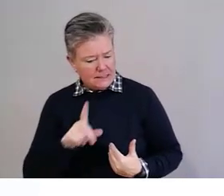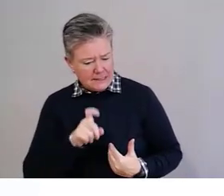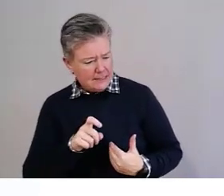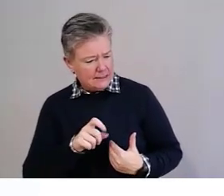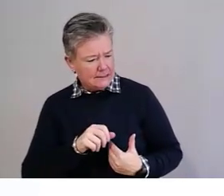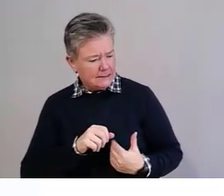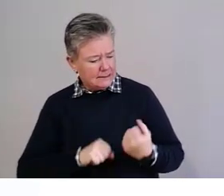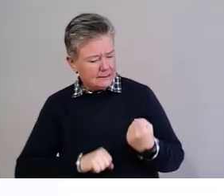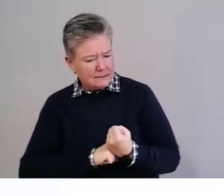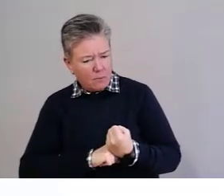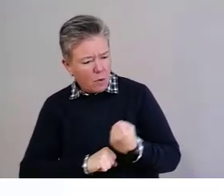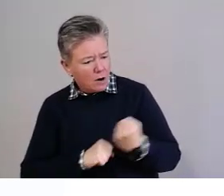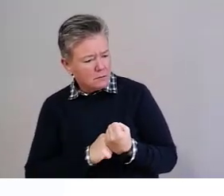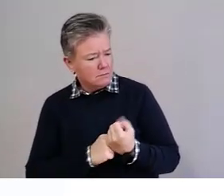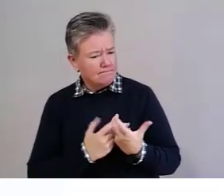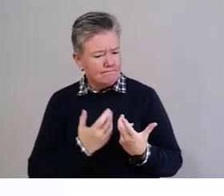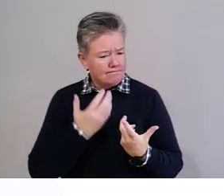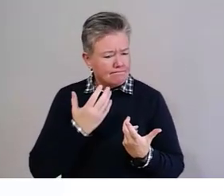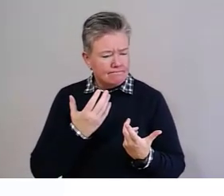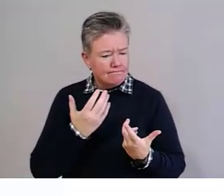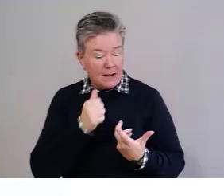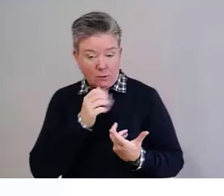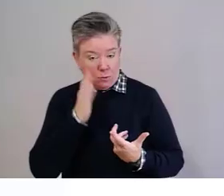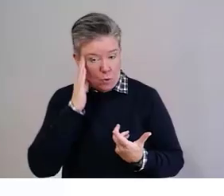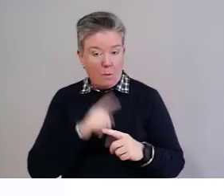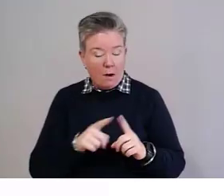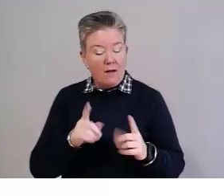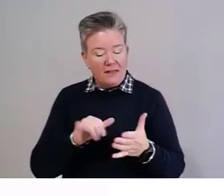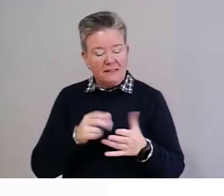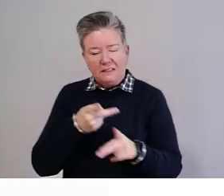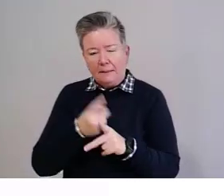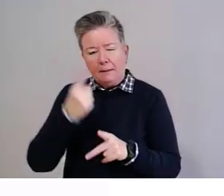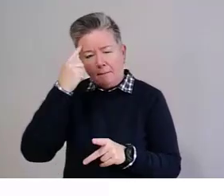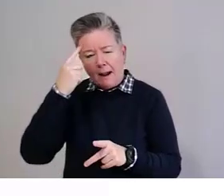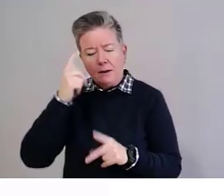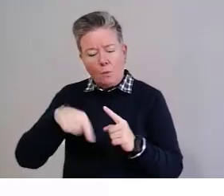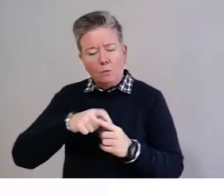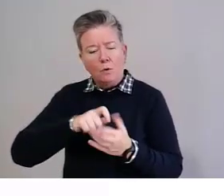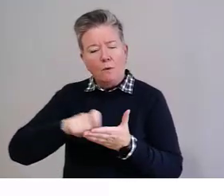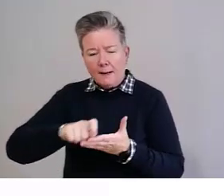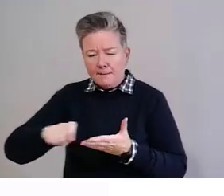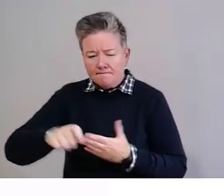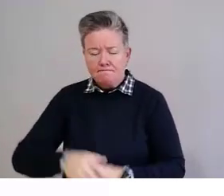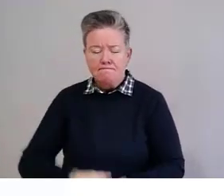that we may or may not be aware of, but it is something to keep in mind as we're writing.